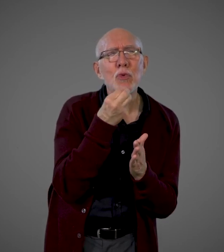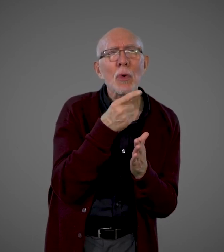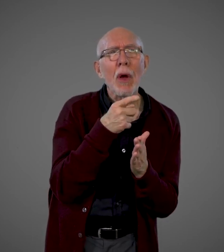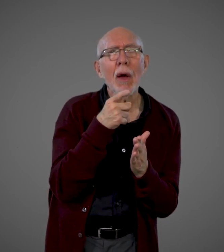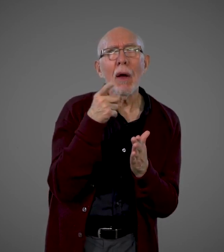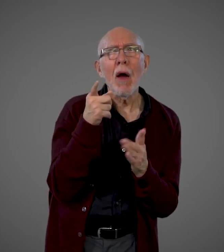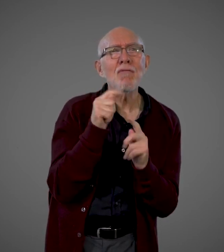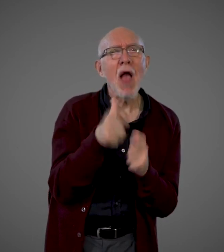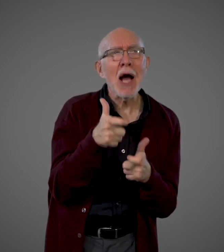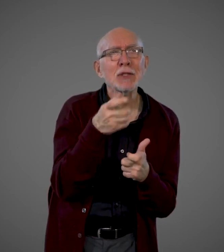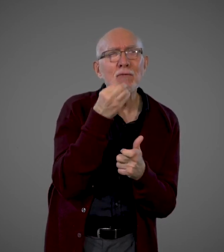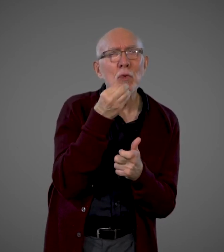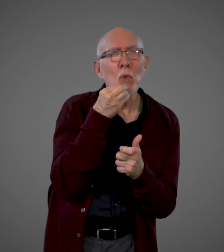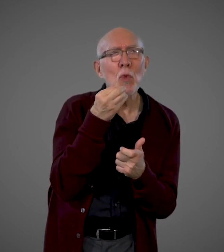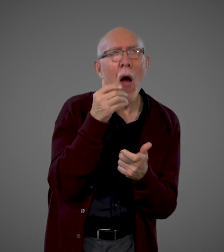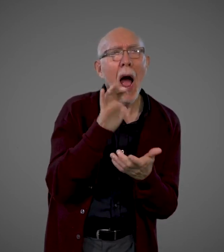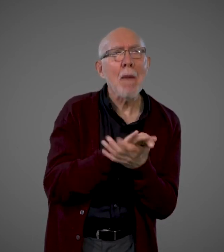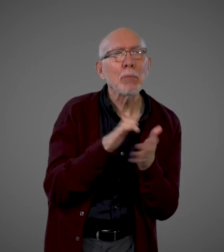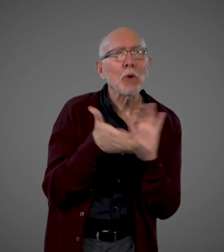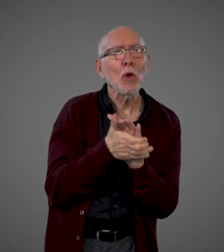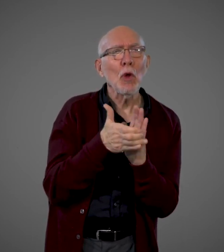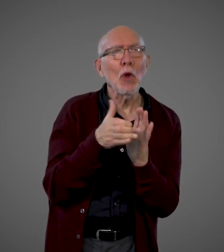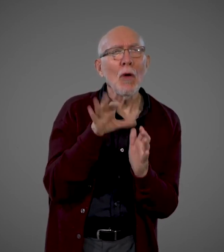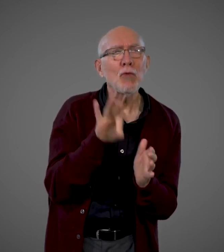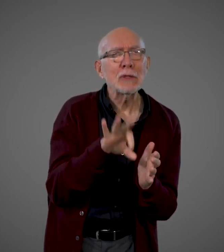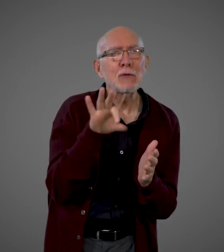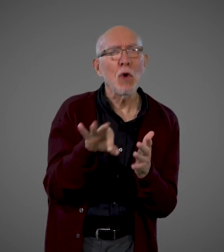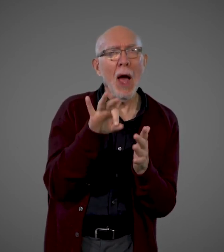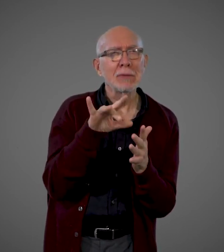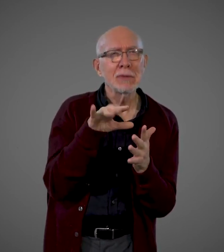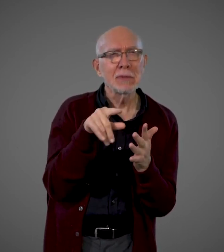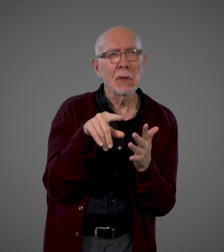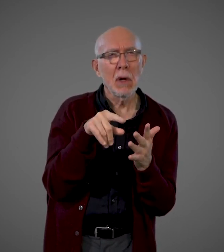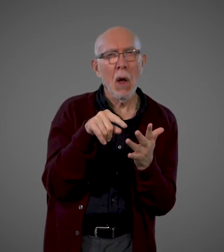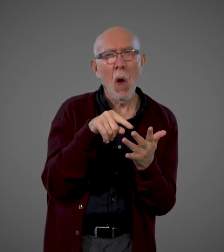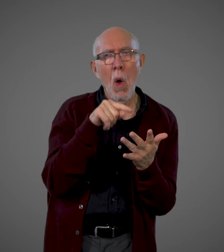fast food like hamburgers, french fries, chicken wings -